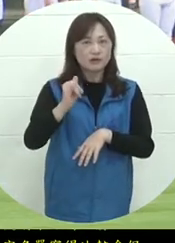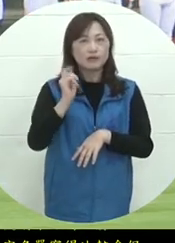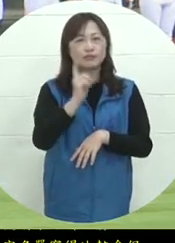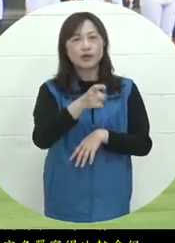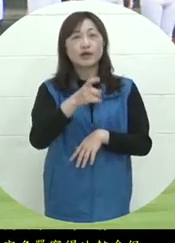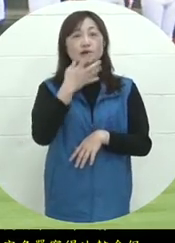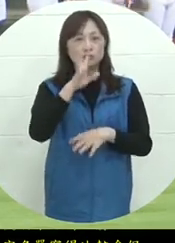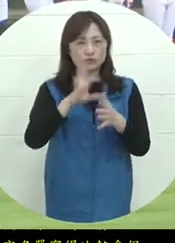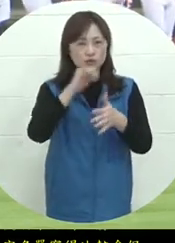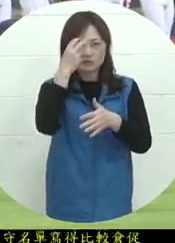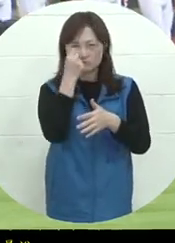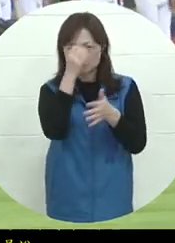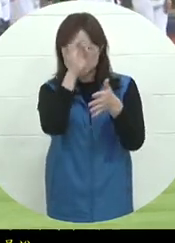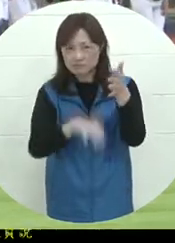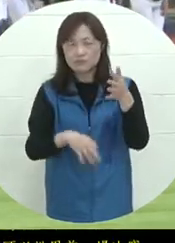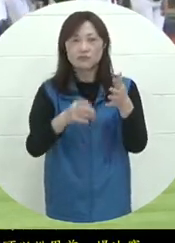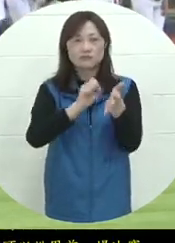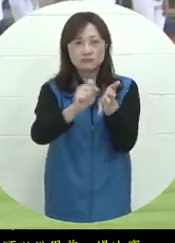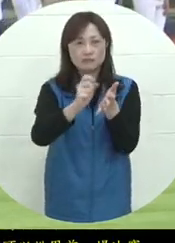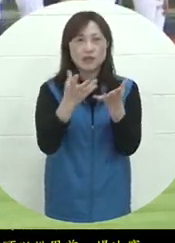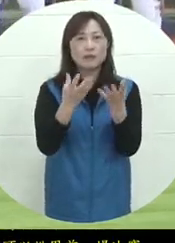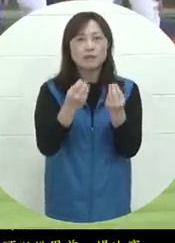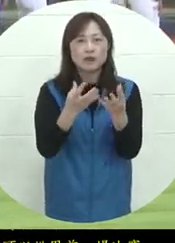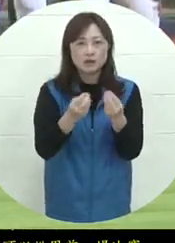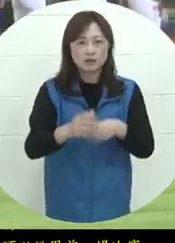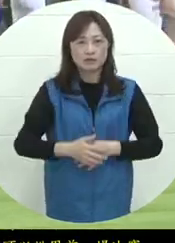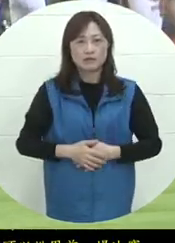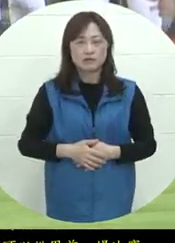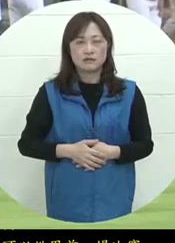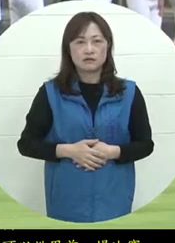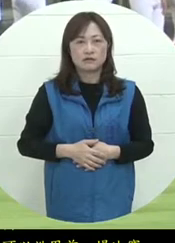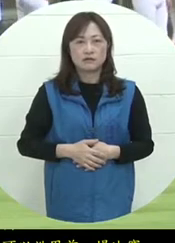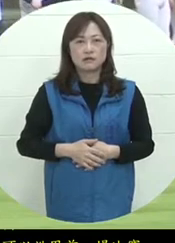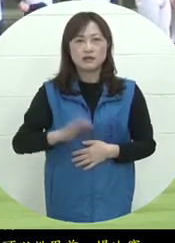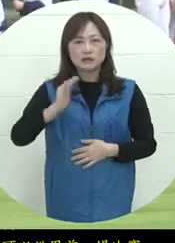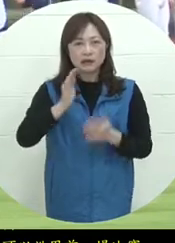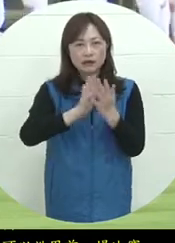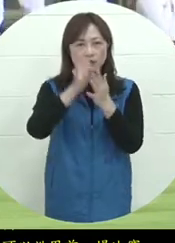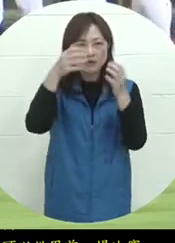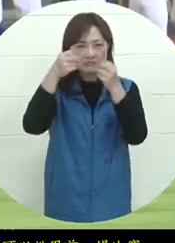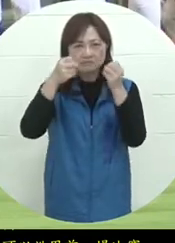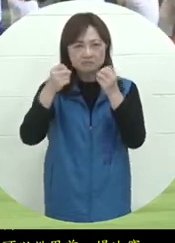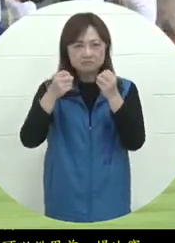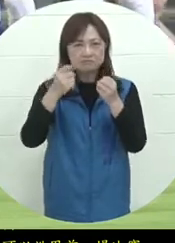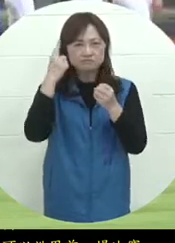It is possible that the two parties have finally confirmed the communication according to the rules. In this way, some personnel changes cannot be made.